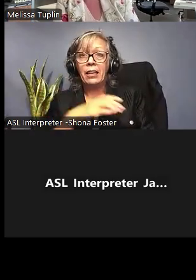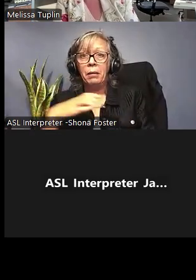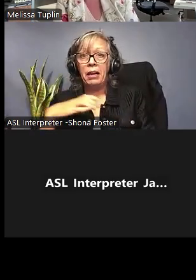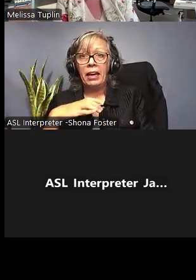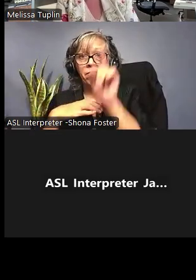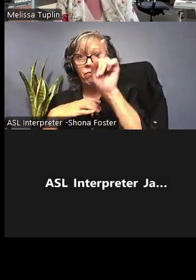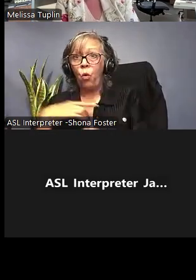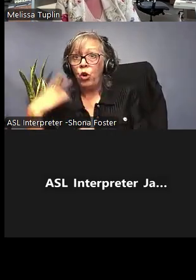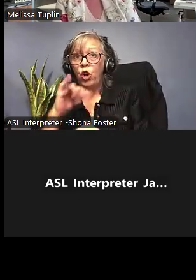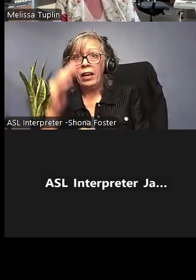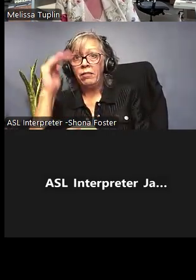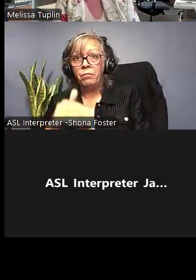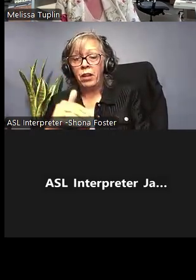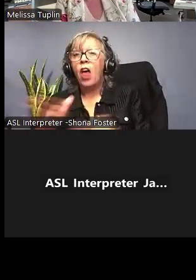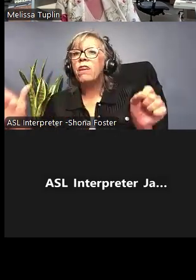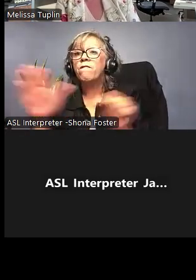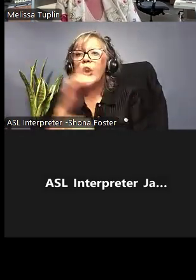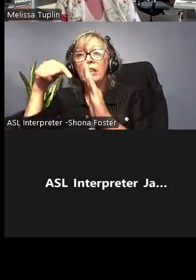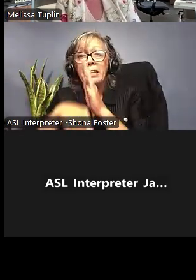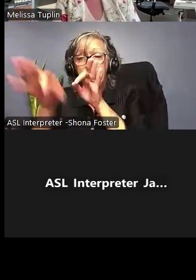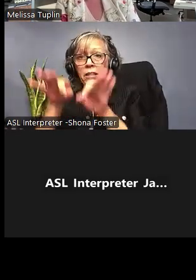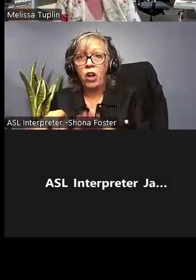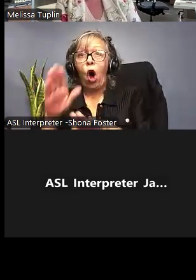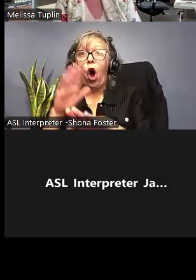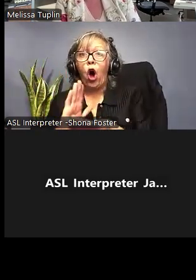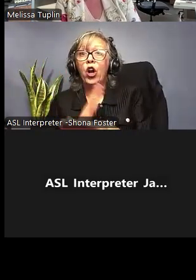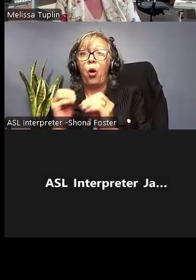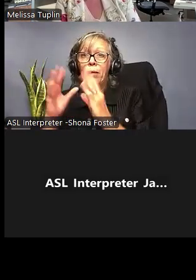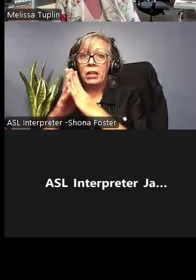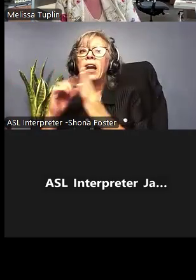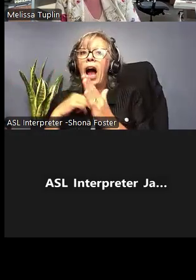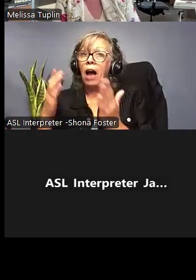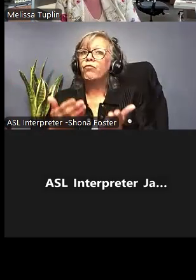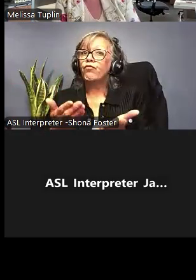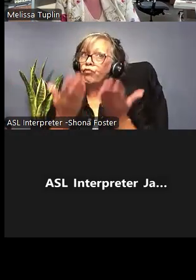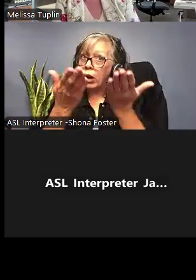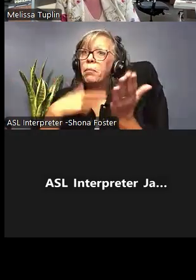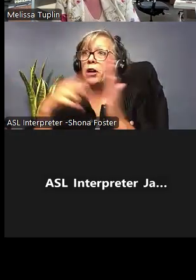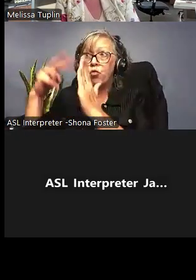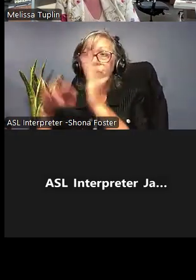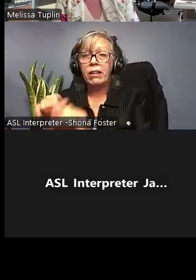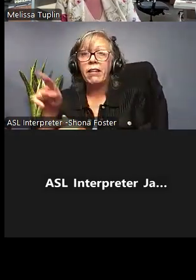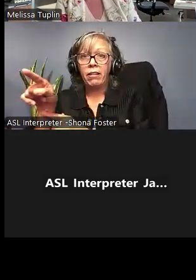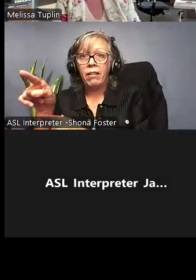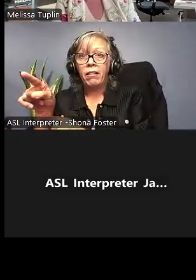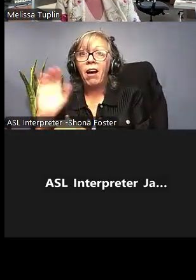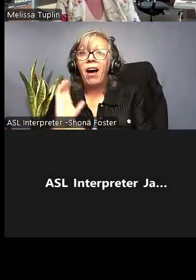on our site, and I recommend that you do review them. Committees will be confirmed in overlapping